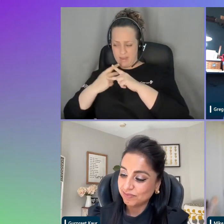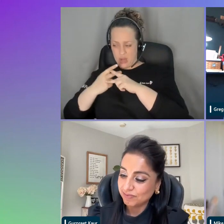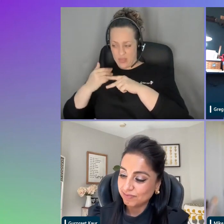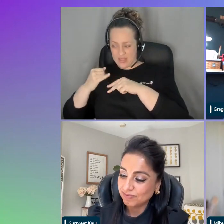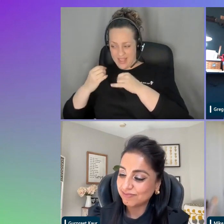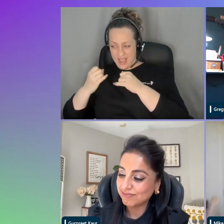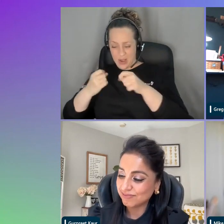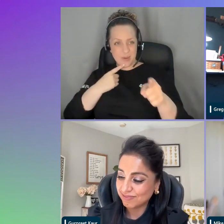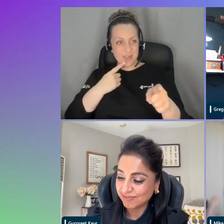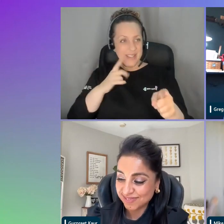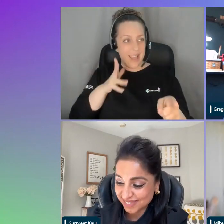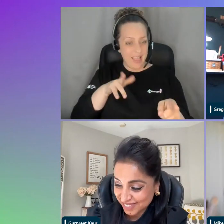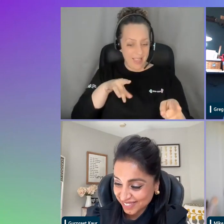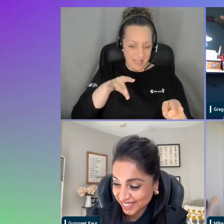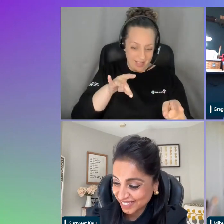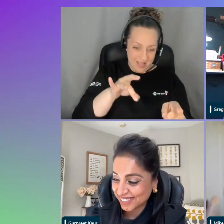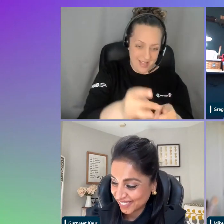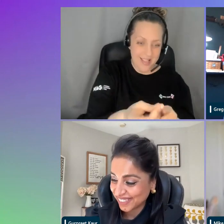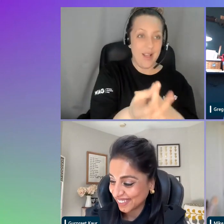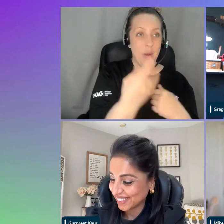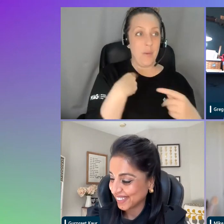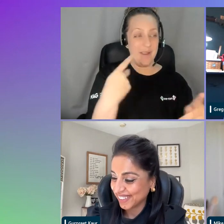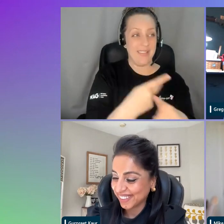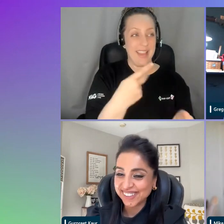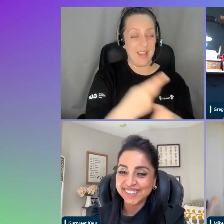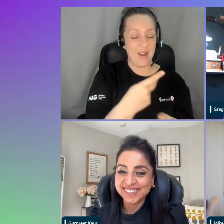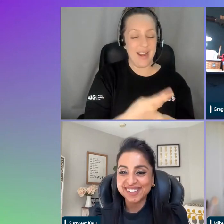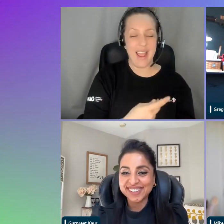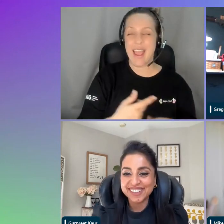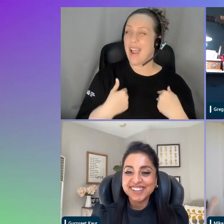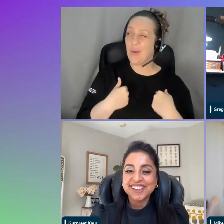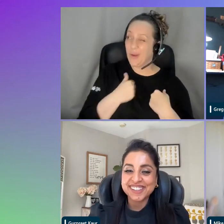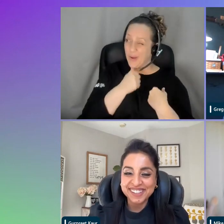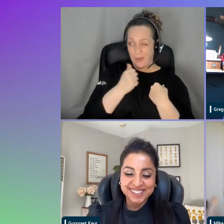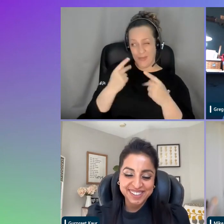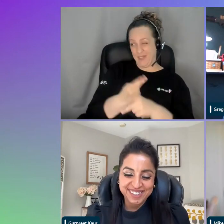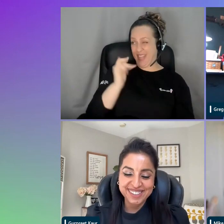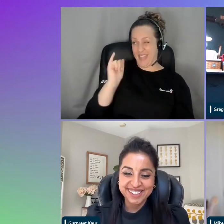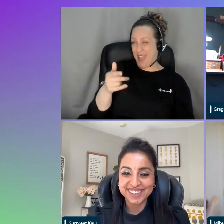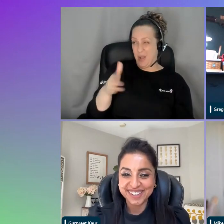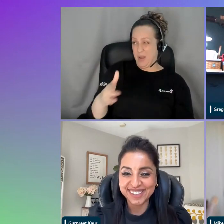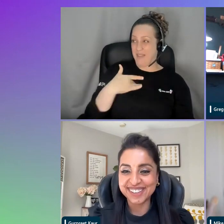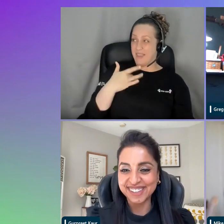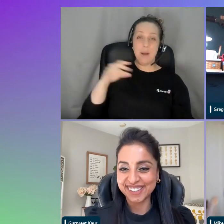this out, I think our feet would probably agree with me. I don't know that we feel like we figured it out. It might seem